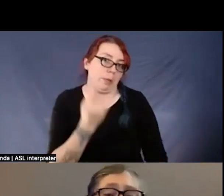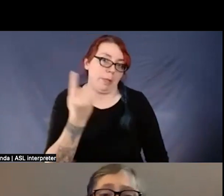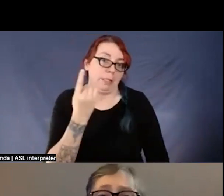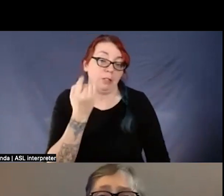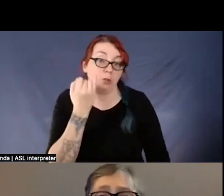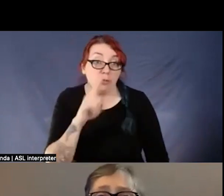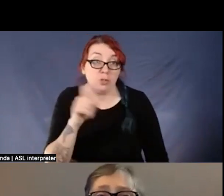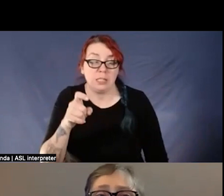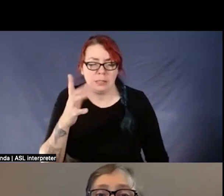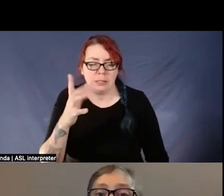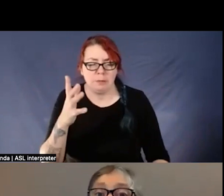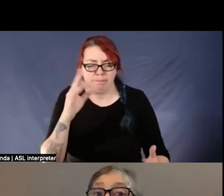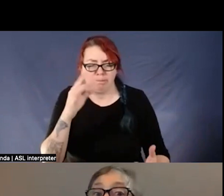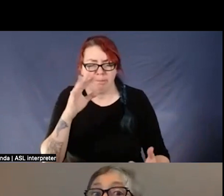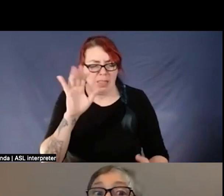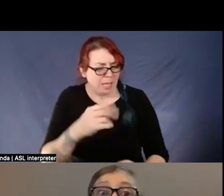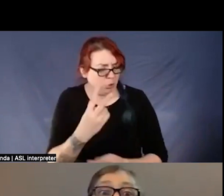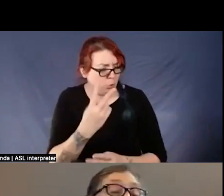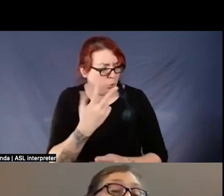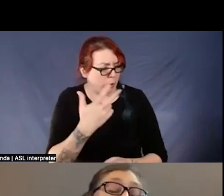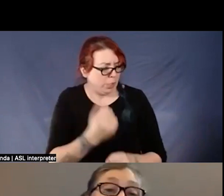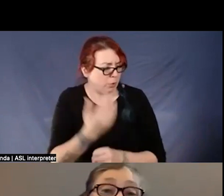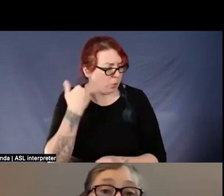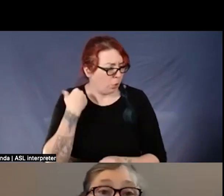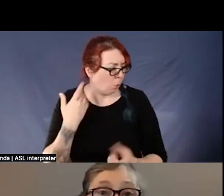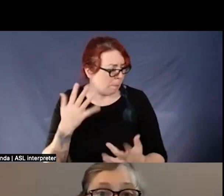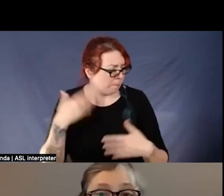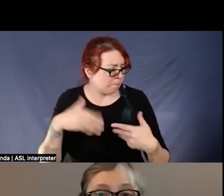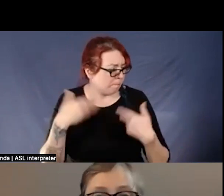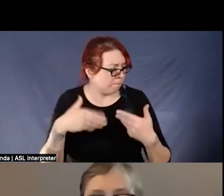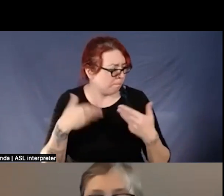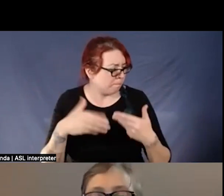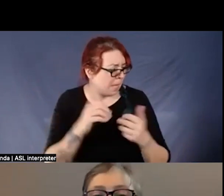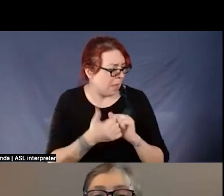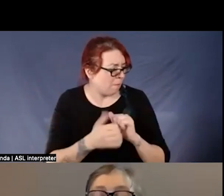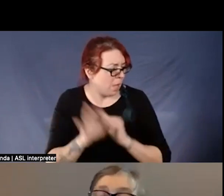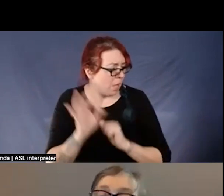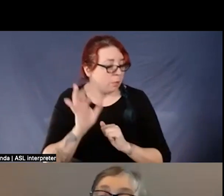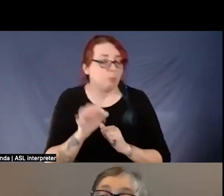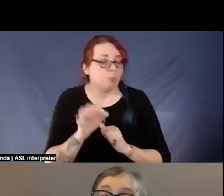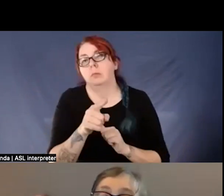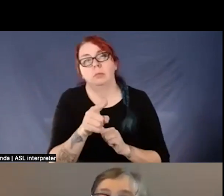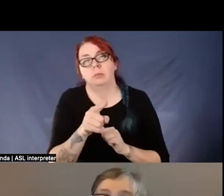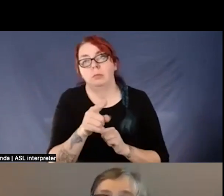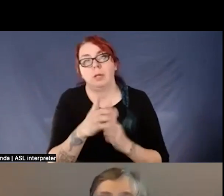couple of years ago that maybe needs to come forward again. You can also see in